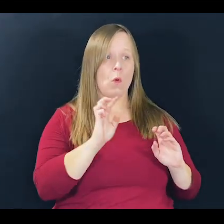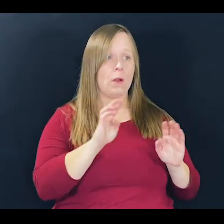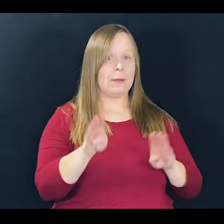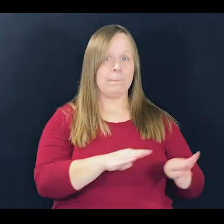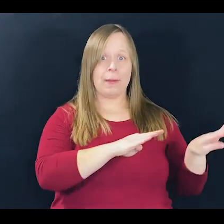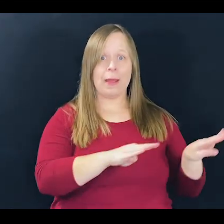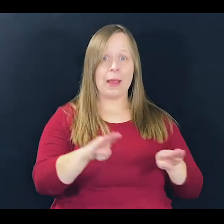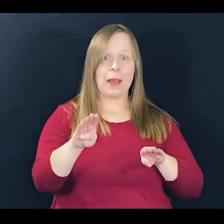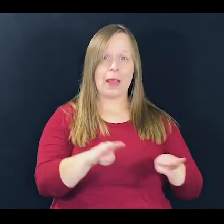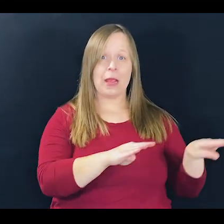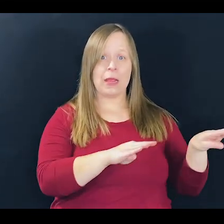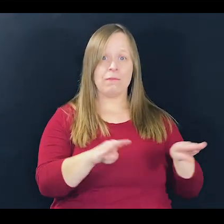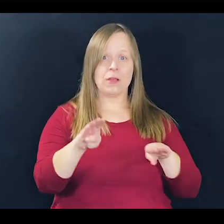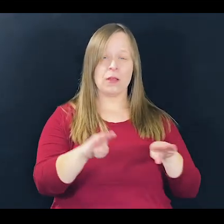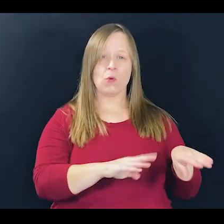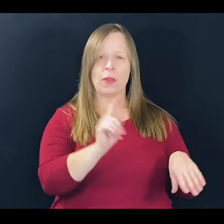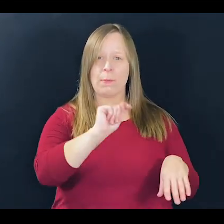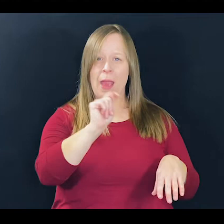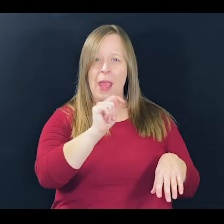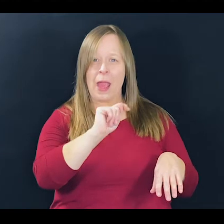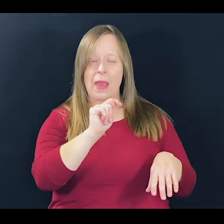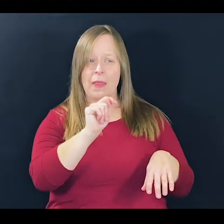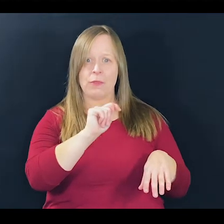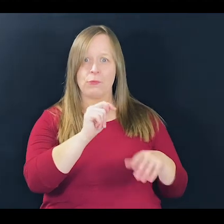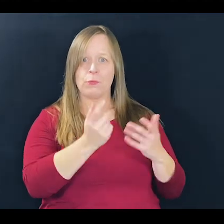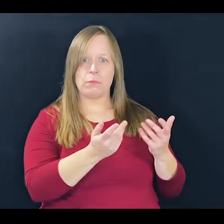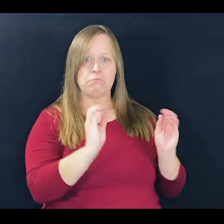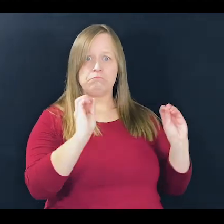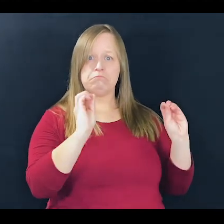is in the Stonewalls case, it's going the bathroom in the bar or restaurant and